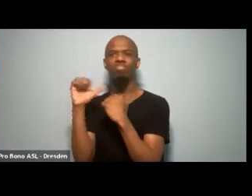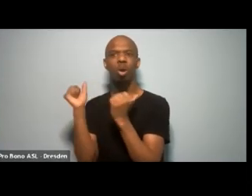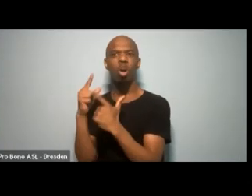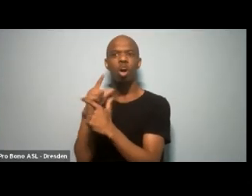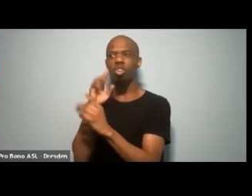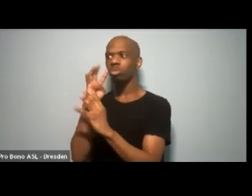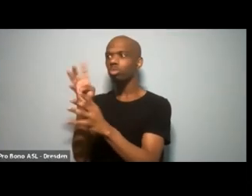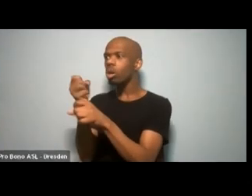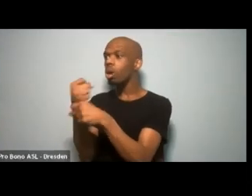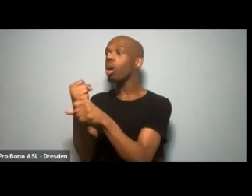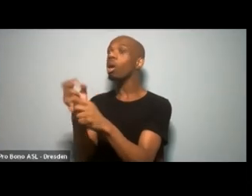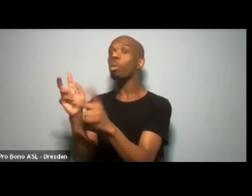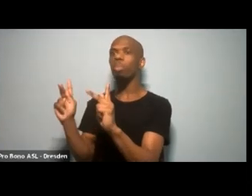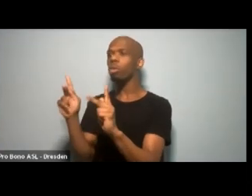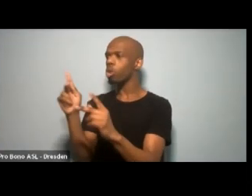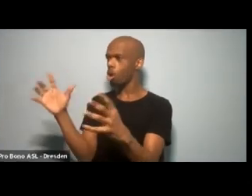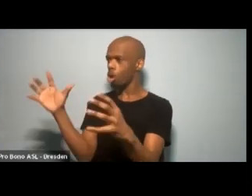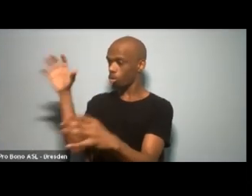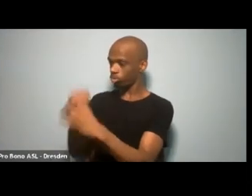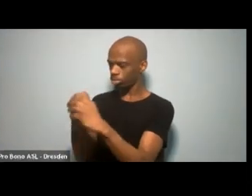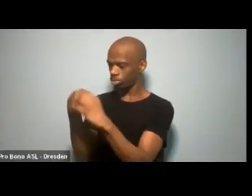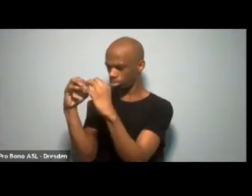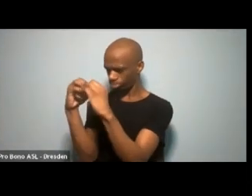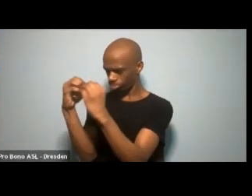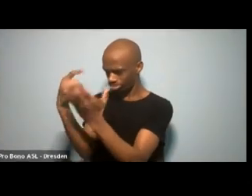and begin to key into that understanding